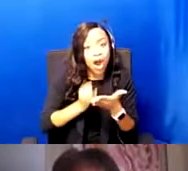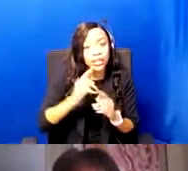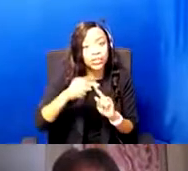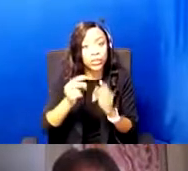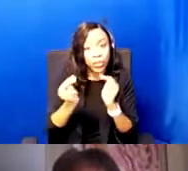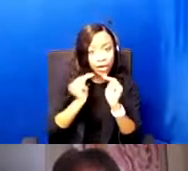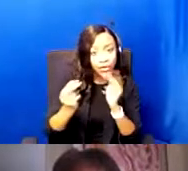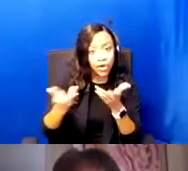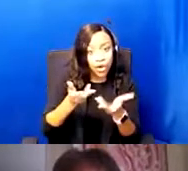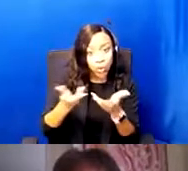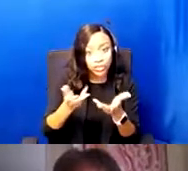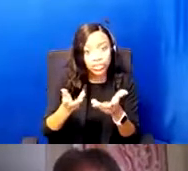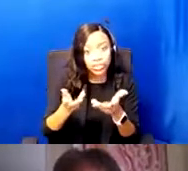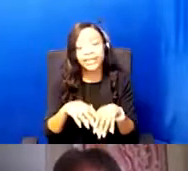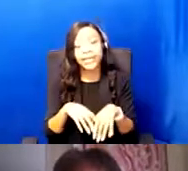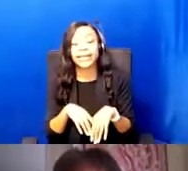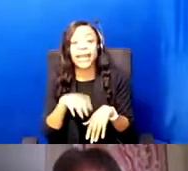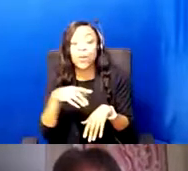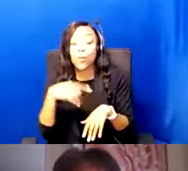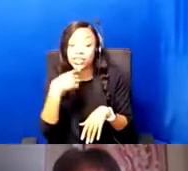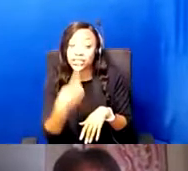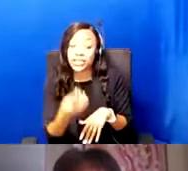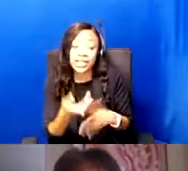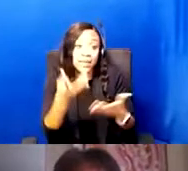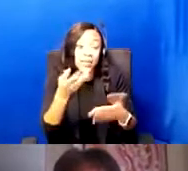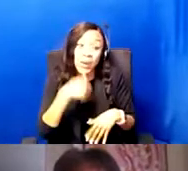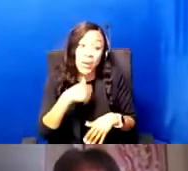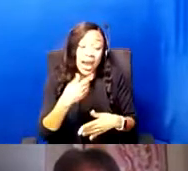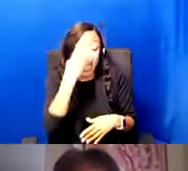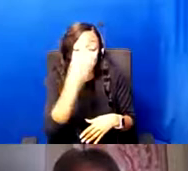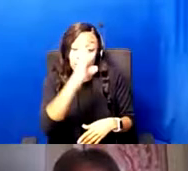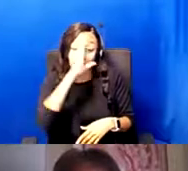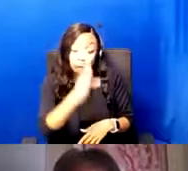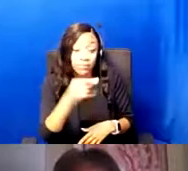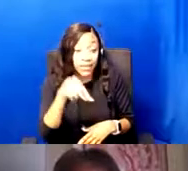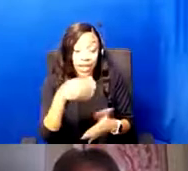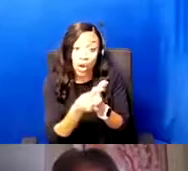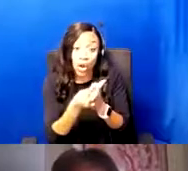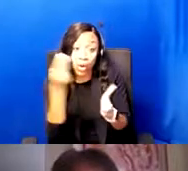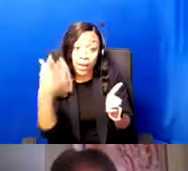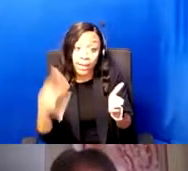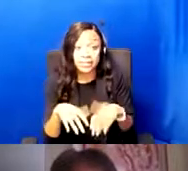of the need for transparency, between artists and presenters, to put those expenses out